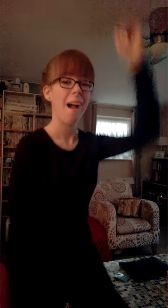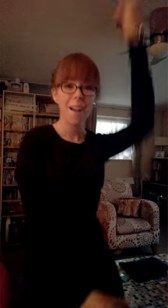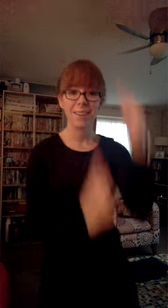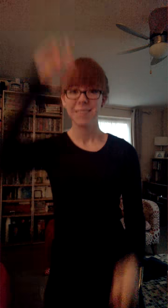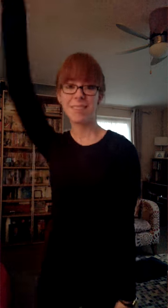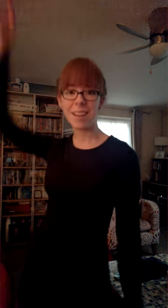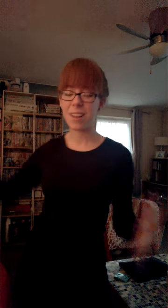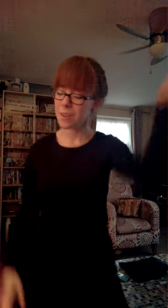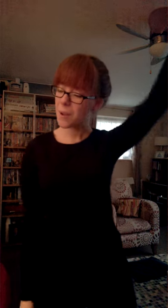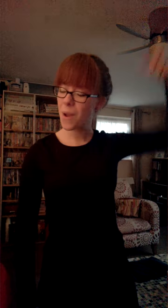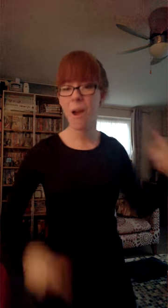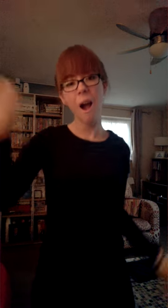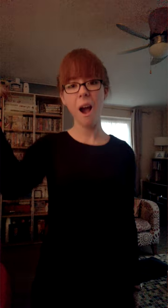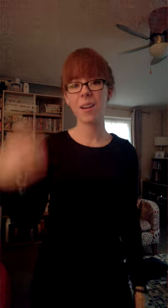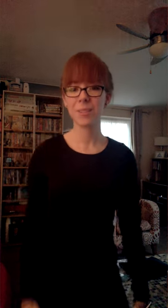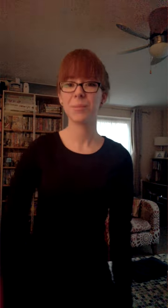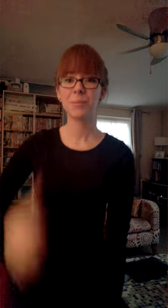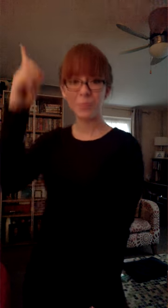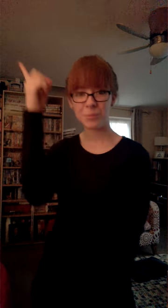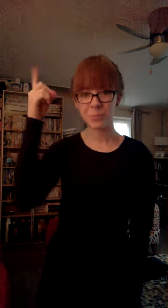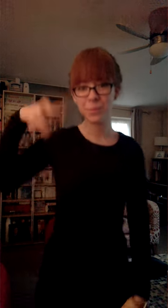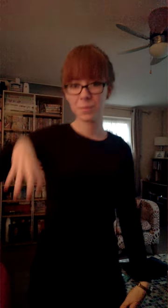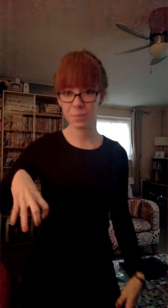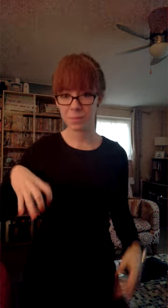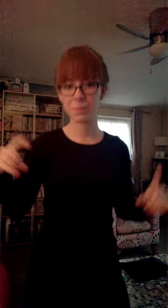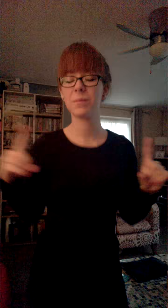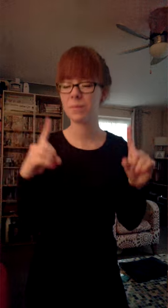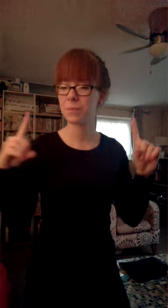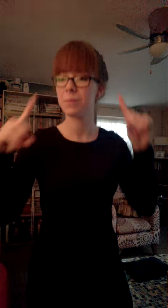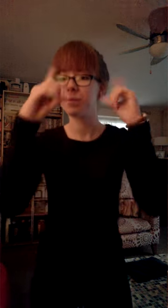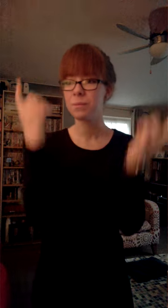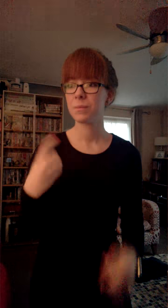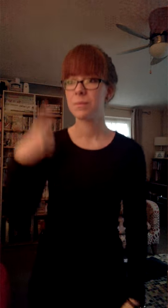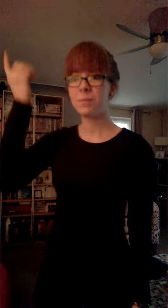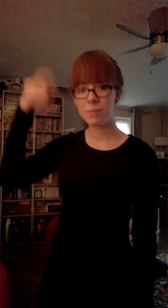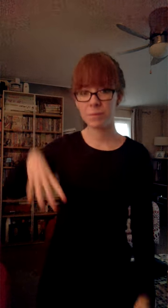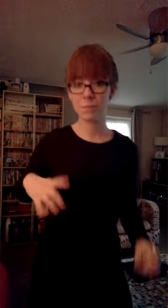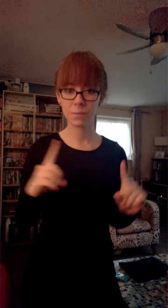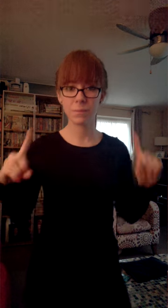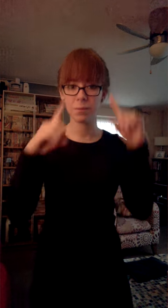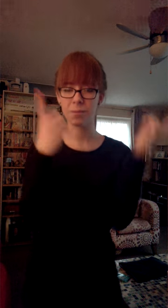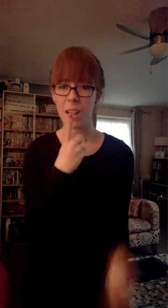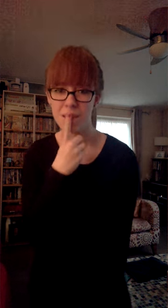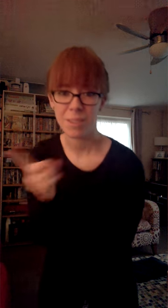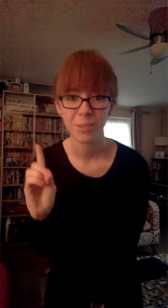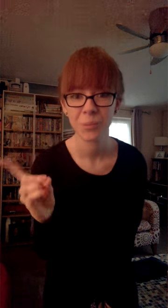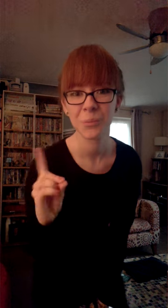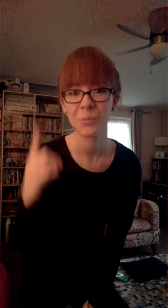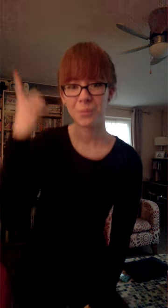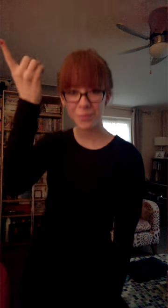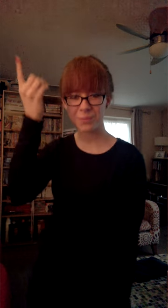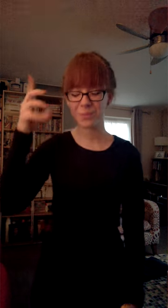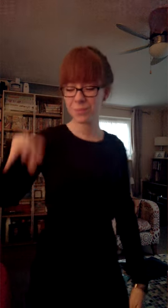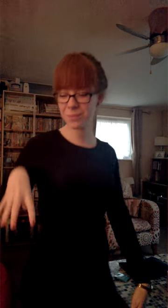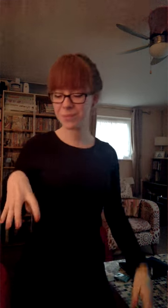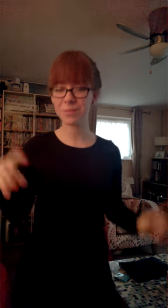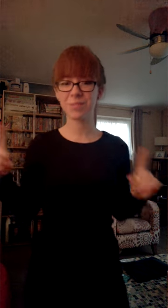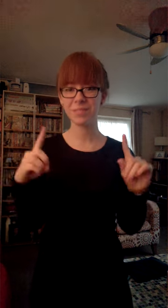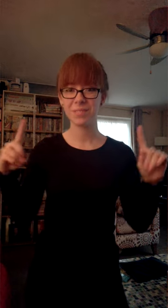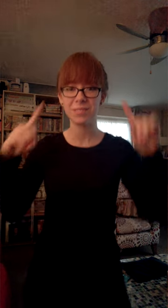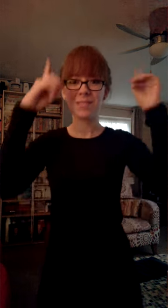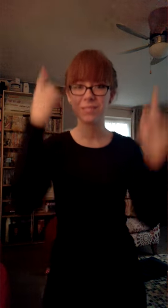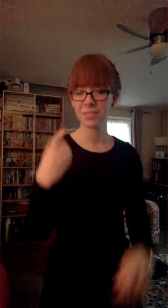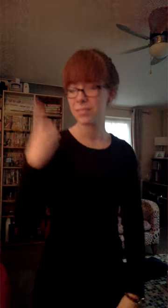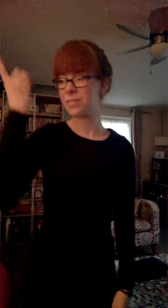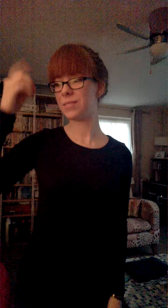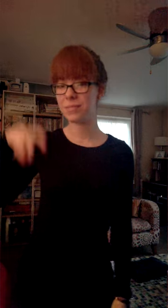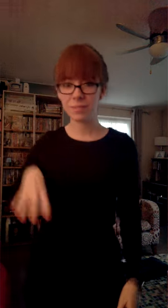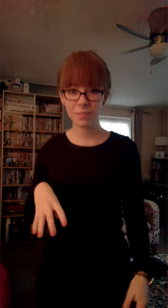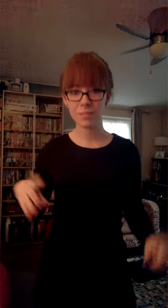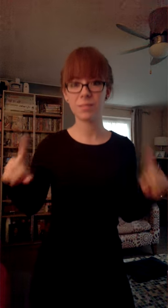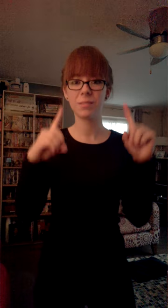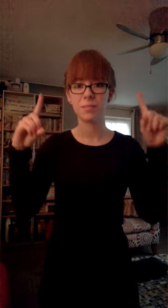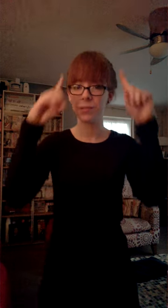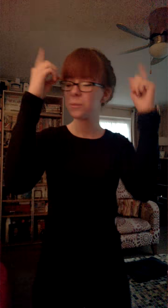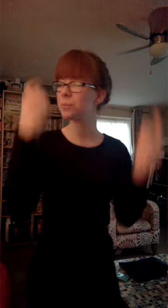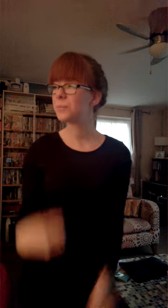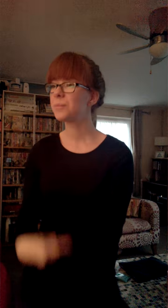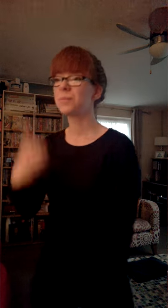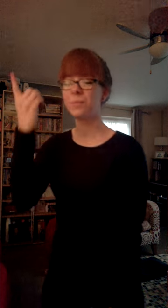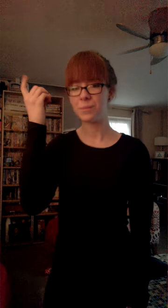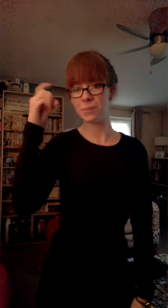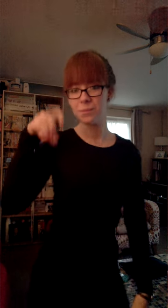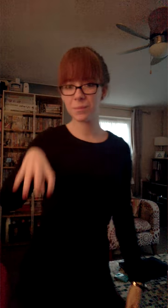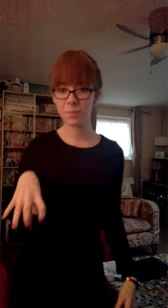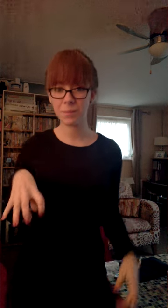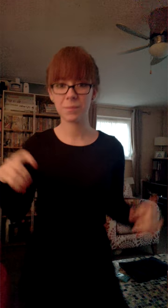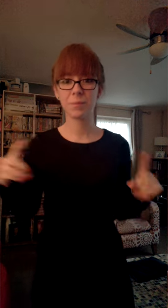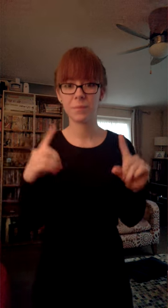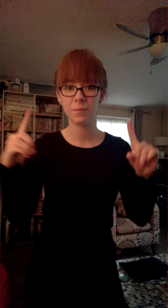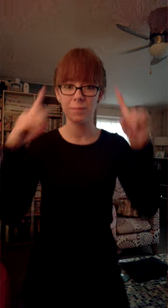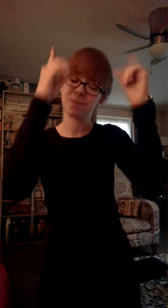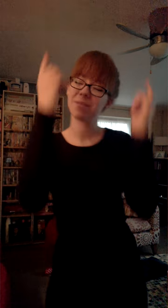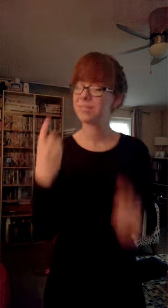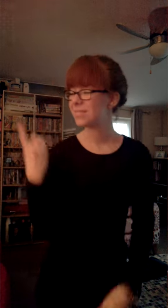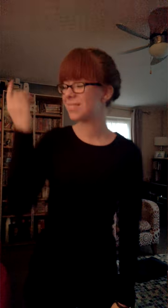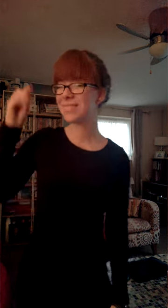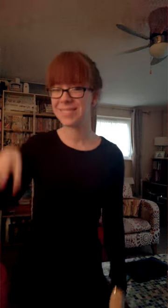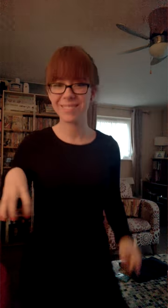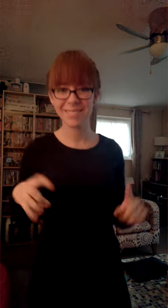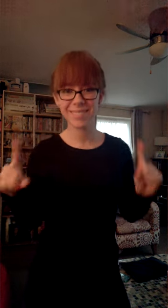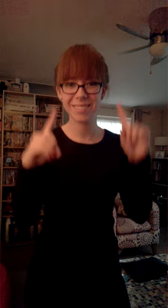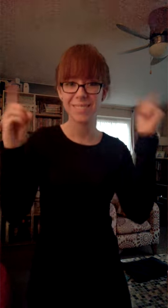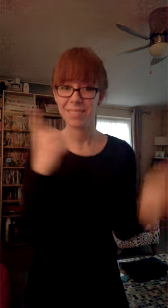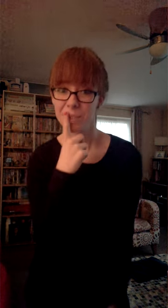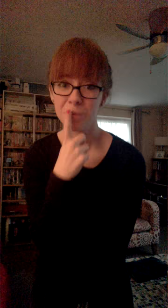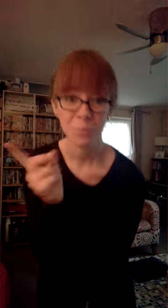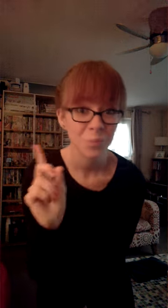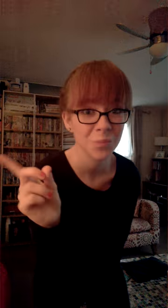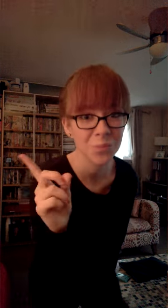Hey, hey, hey, oh! Uptown Funk you up, Uptown Funk you up (say whaa?!) Uptown Funk you up, Uptown Funk you up Uptown Funk you up, Uptown Funk you up (say